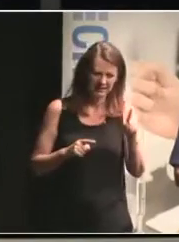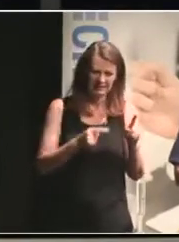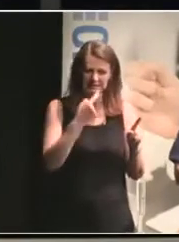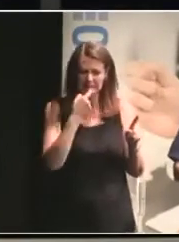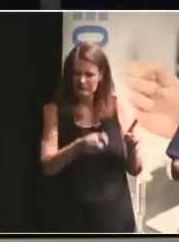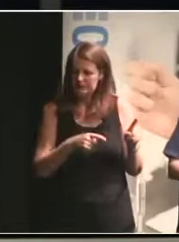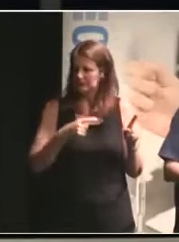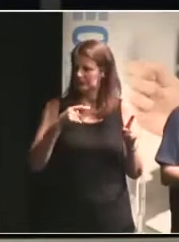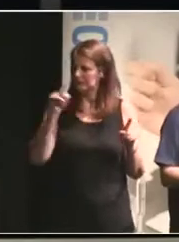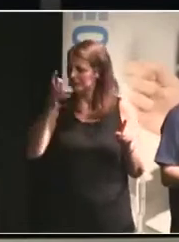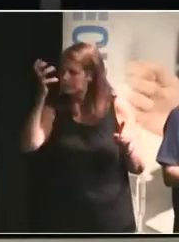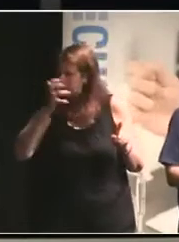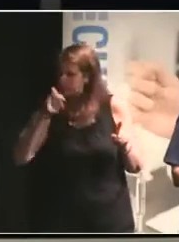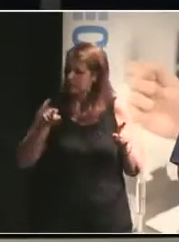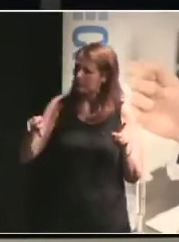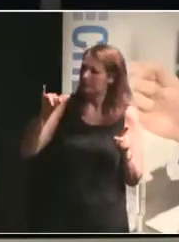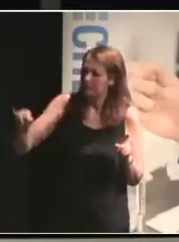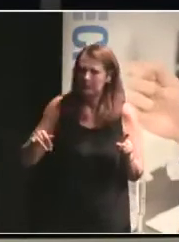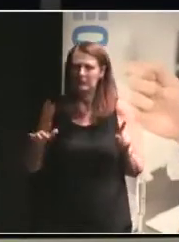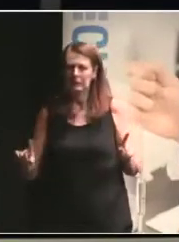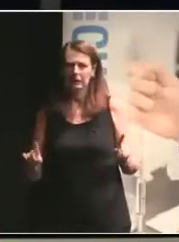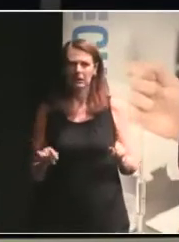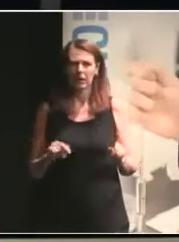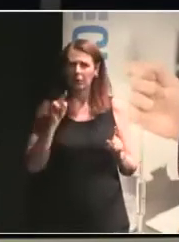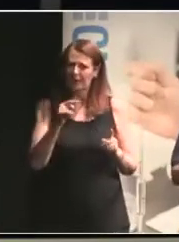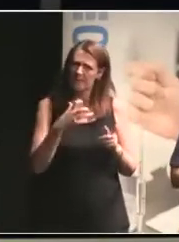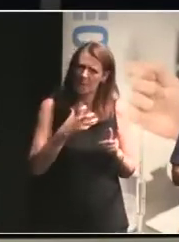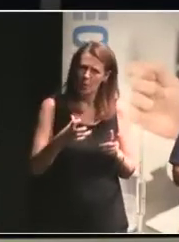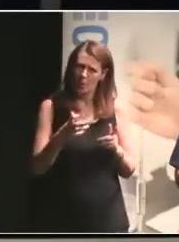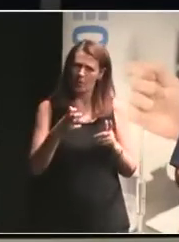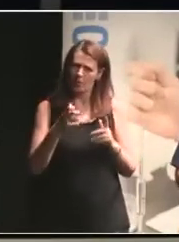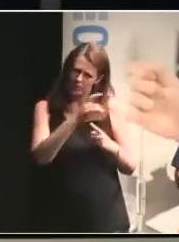dangerous is this bad I would argue that there is a much more fundamental question we should